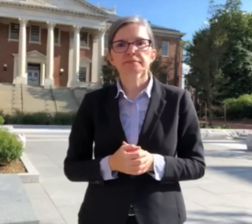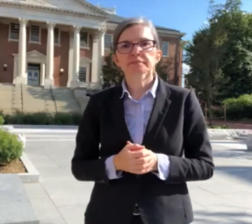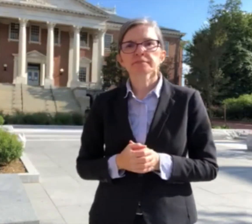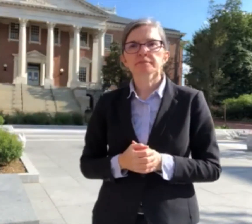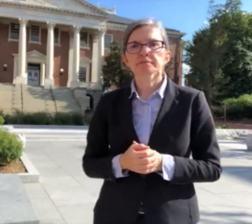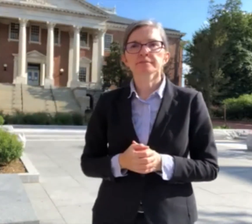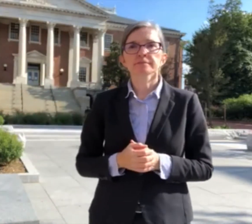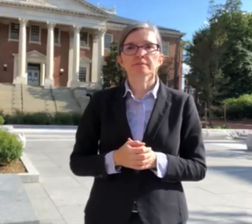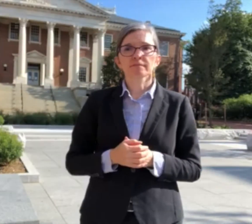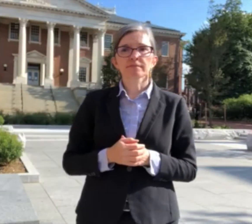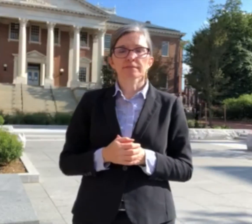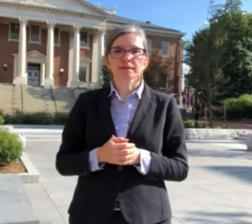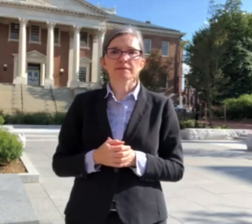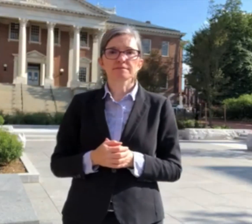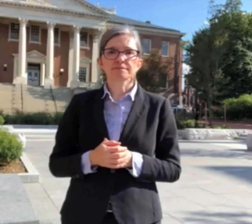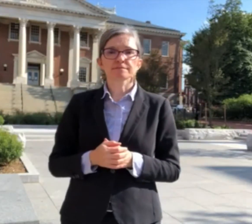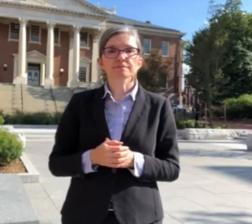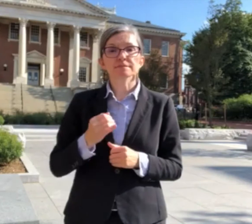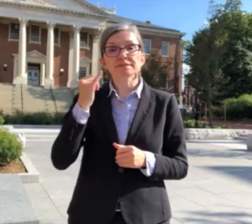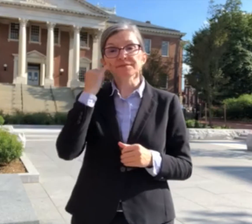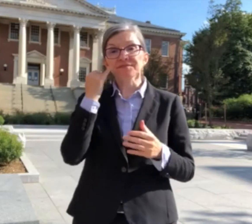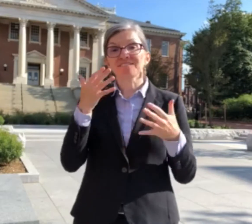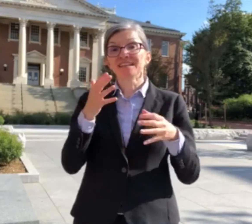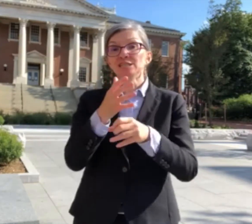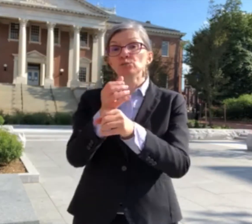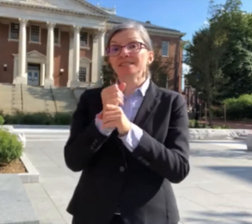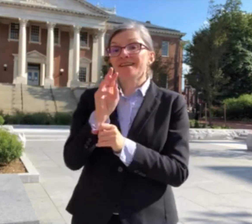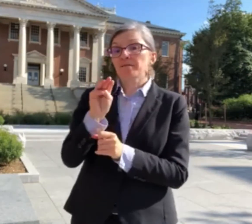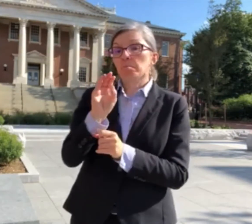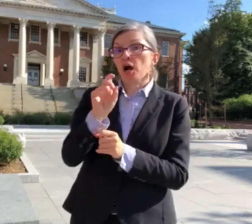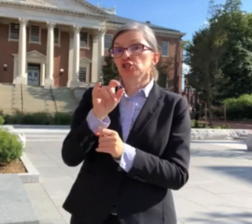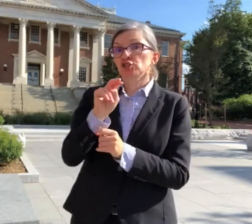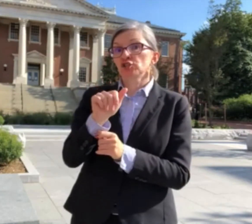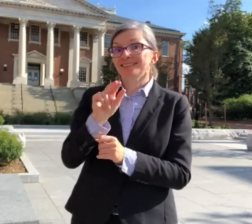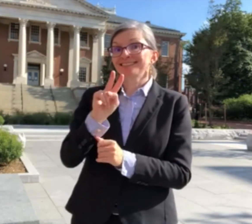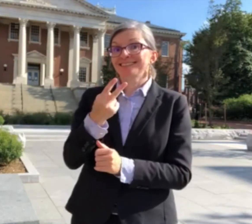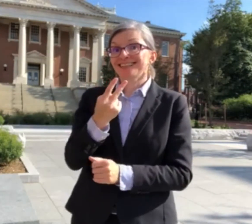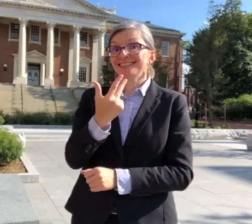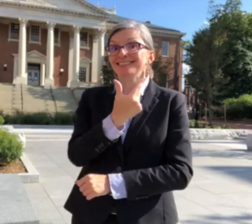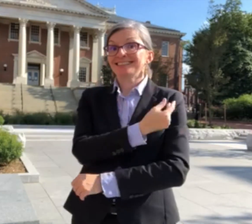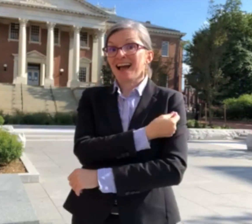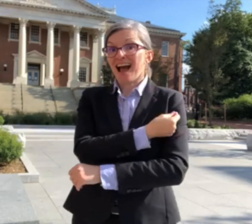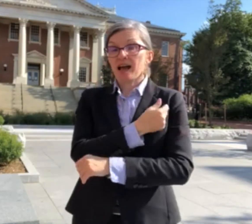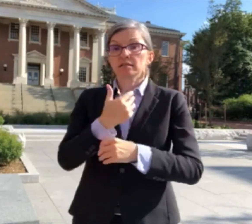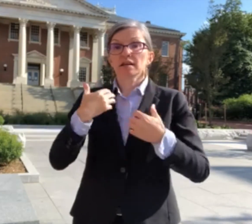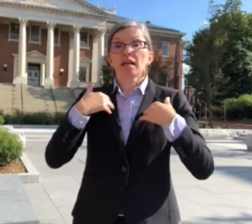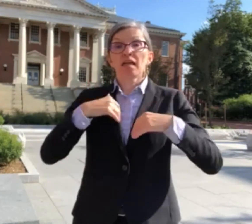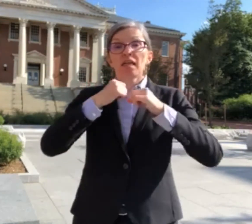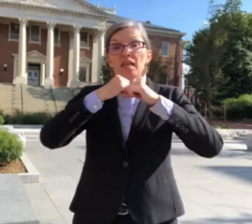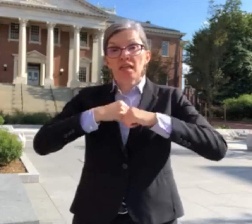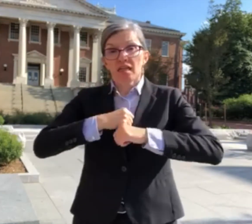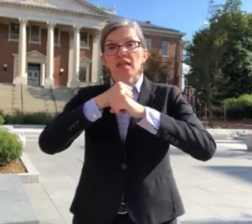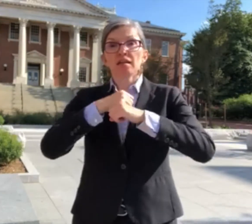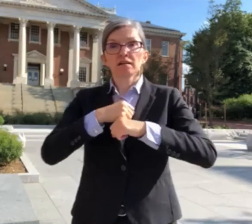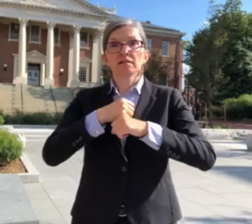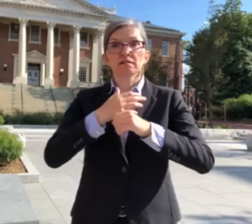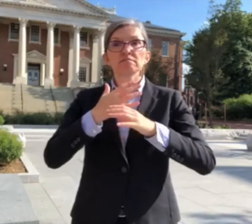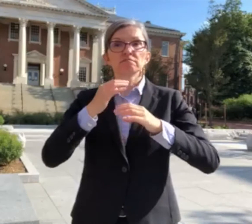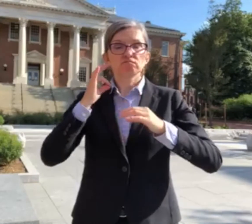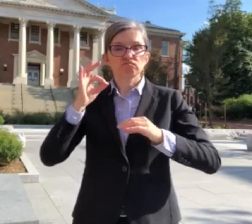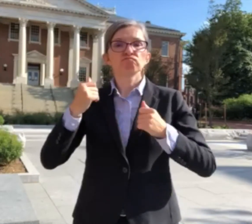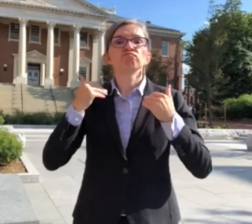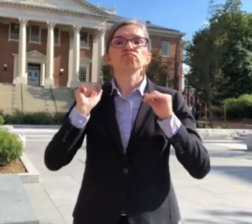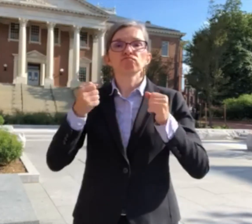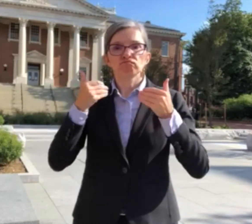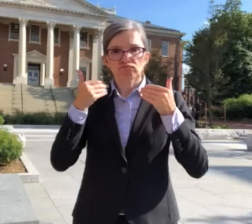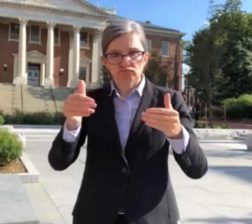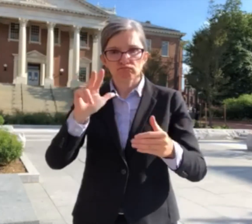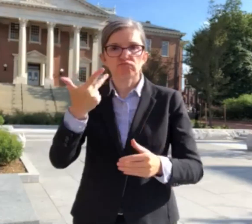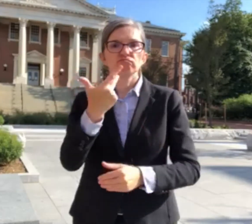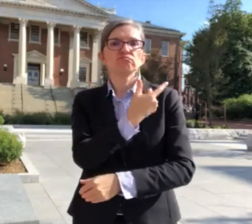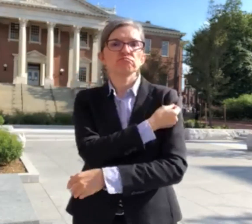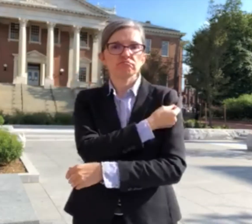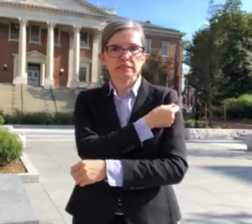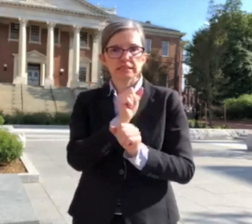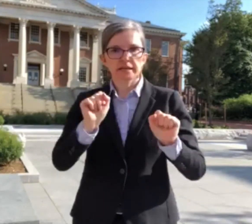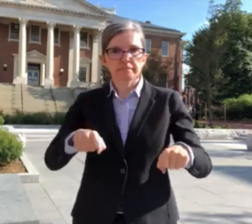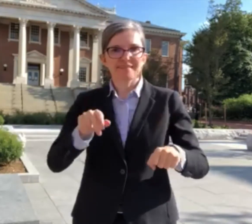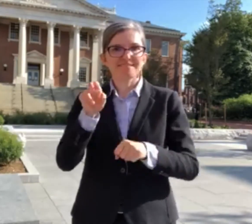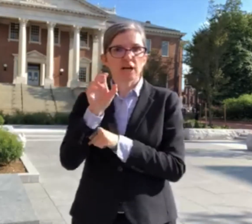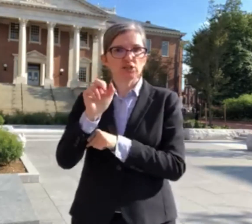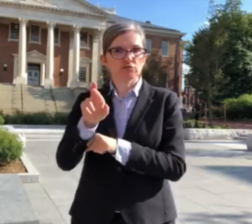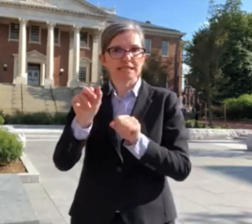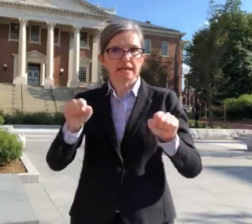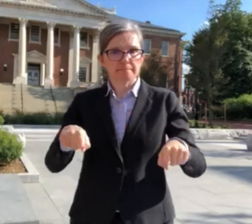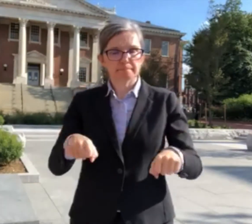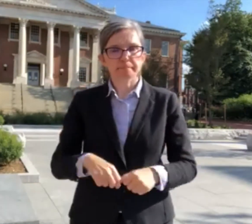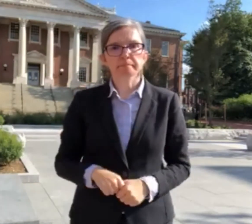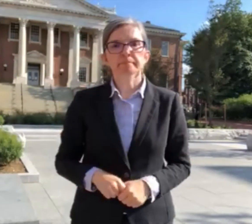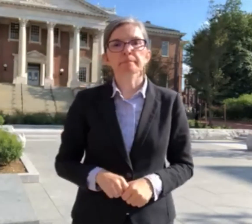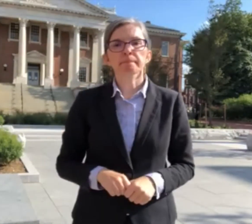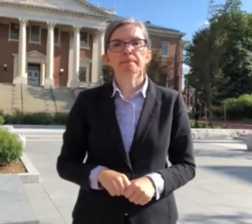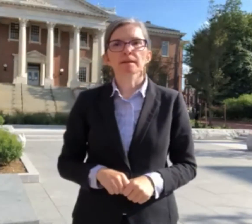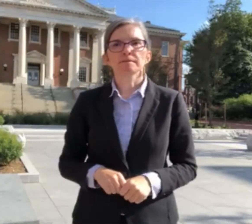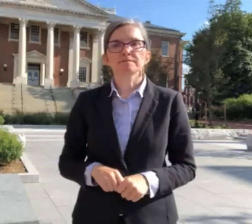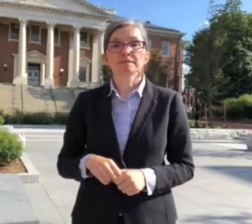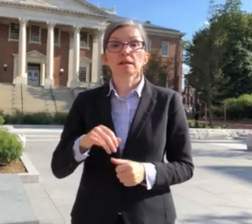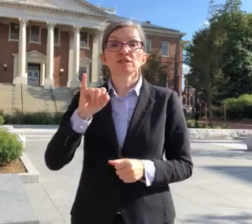If you received Moderna vaccination and are immunocompromised - you are eligible for Pfizer booster